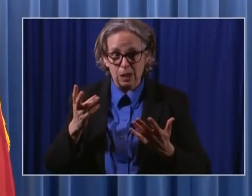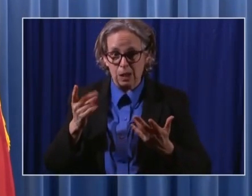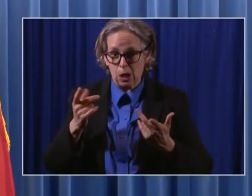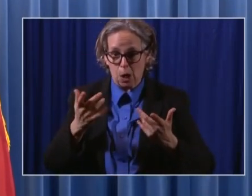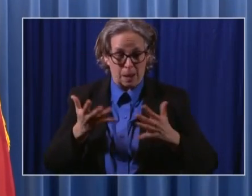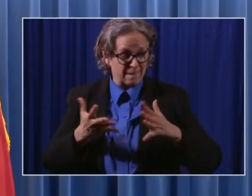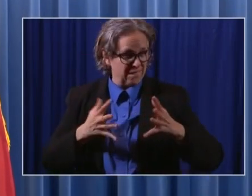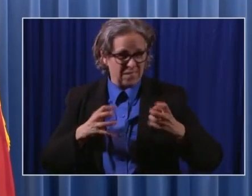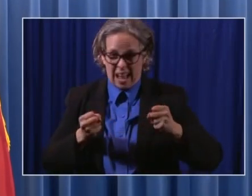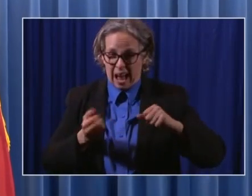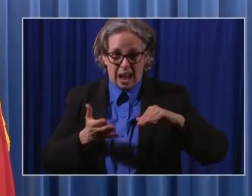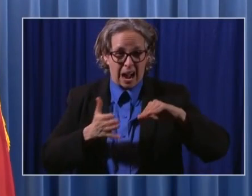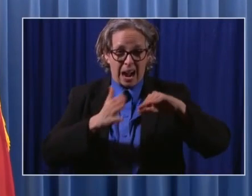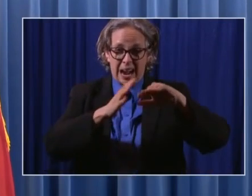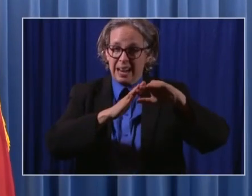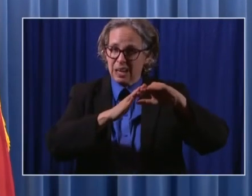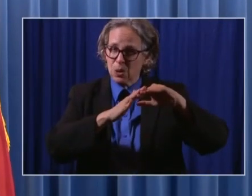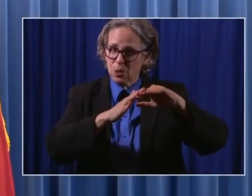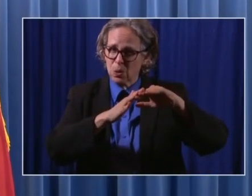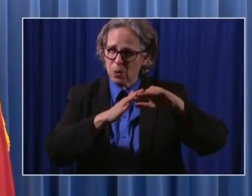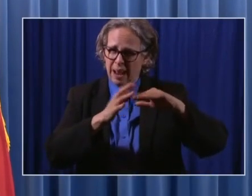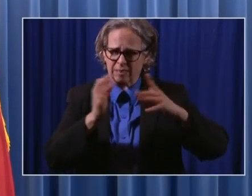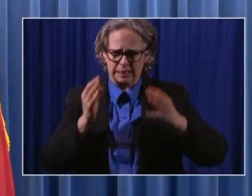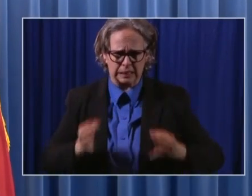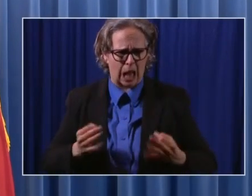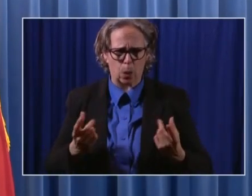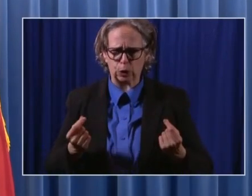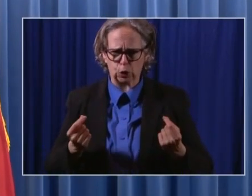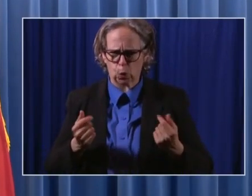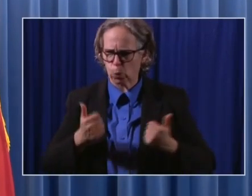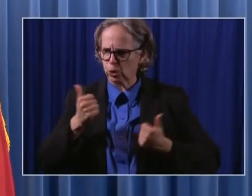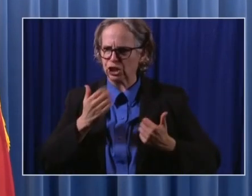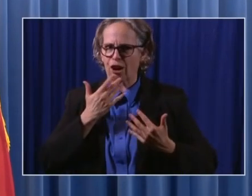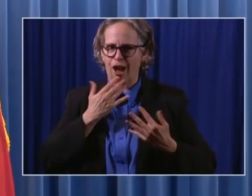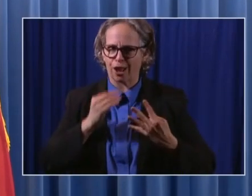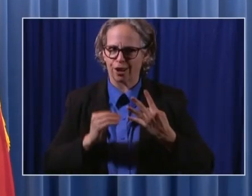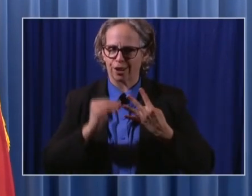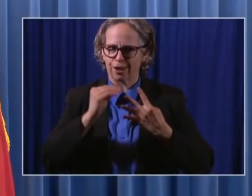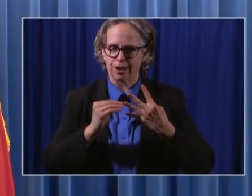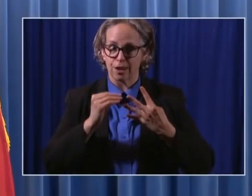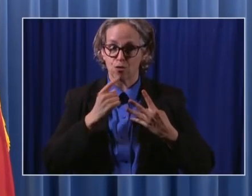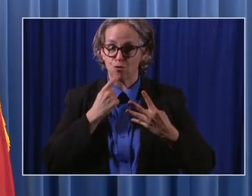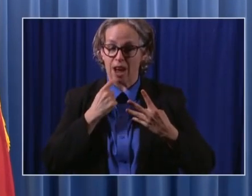THESE PREVIOUSLY READY COUNTIES SHOULD BE ORANGE THIS WEEK. AS YOU CONTINUE TO SEE THROUGHOUT TO THIS, IT IS THE RATE OF INCREASE THAT WE LOOK AT.